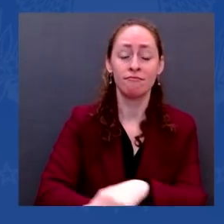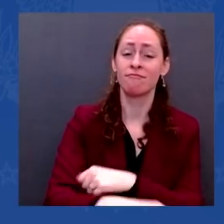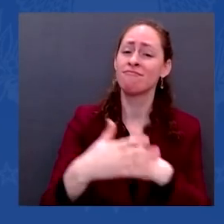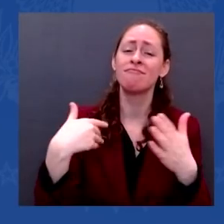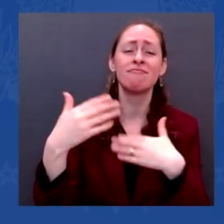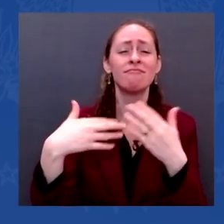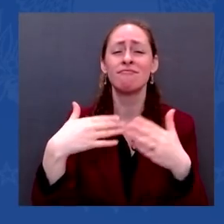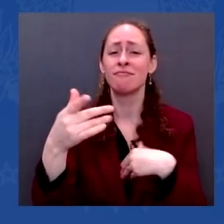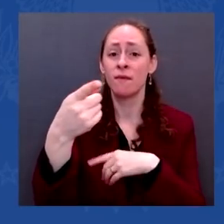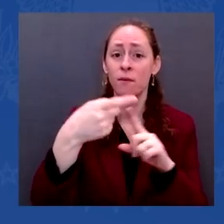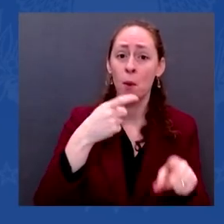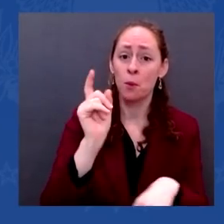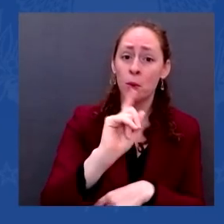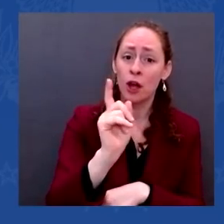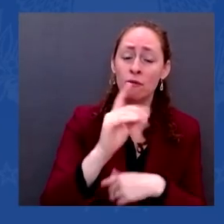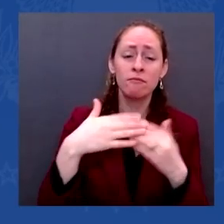or whether or not we choose to pray --